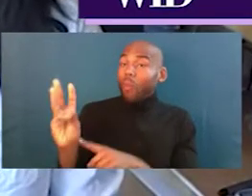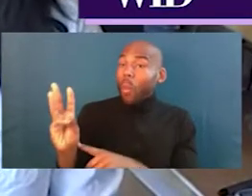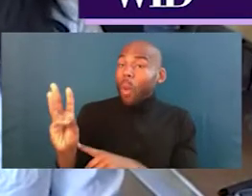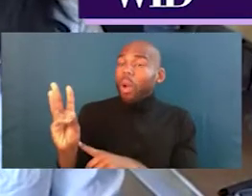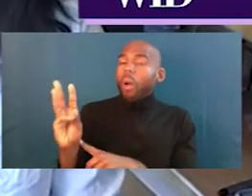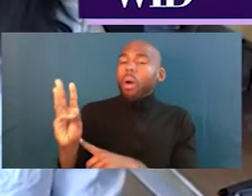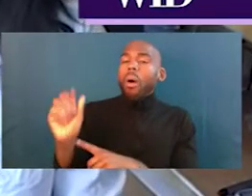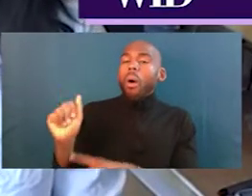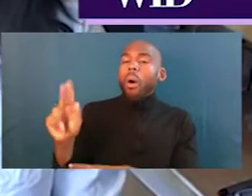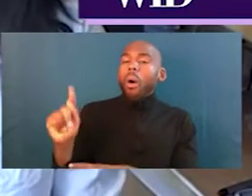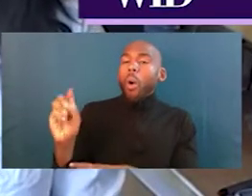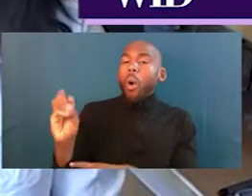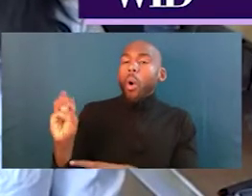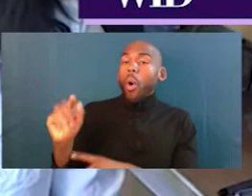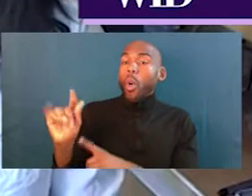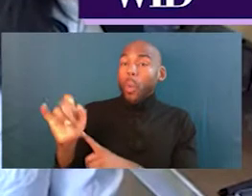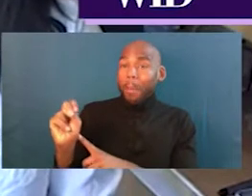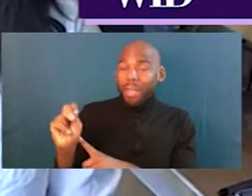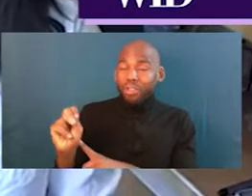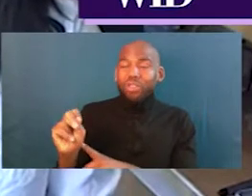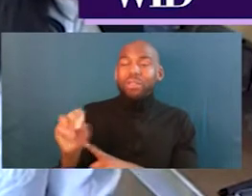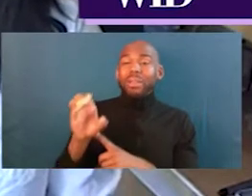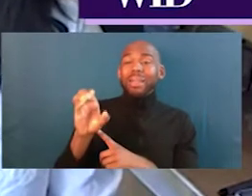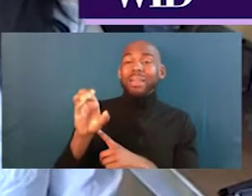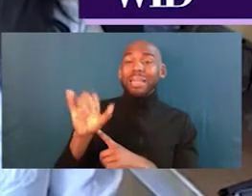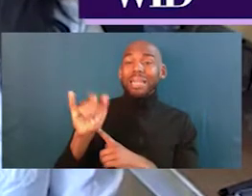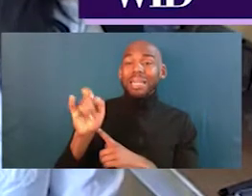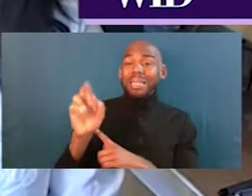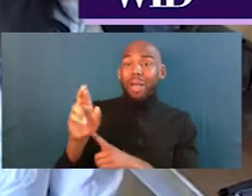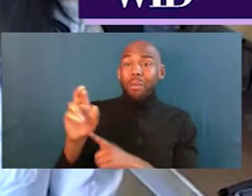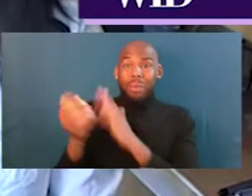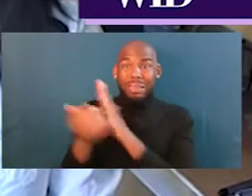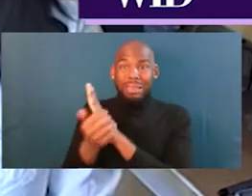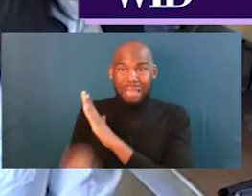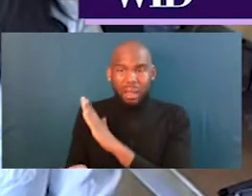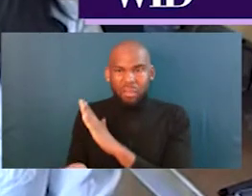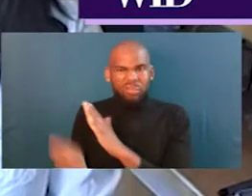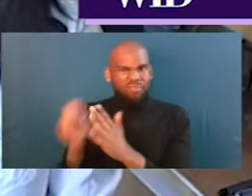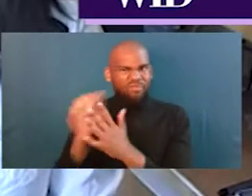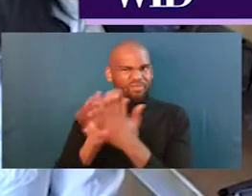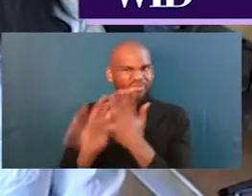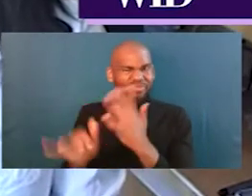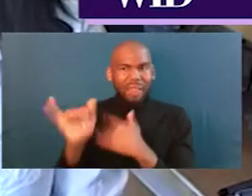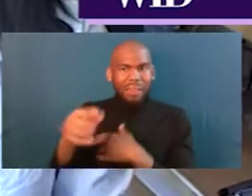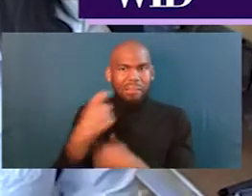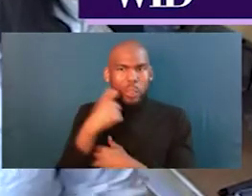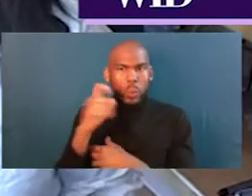software engineering, automation, data science and cyber skills in the summer of 2020. We